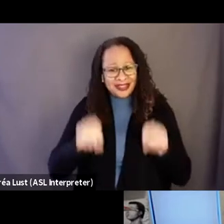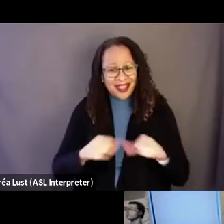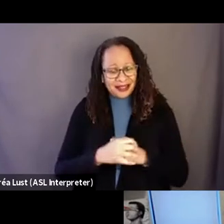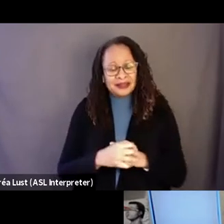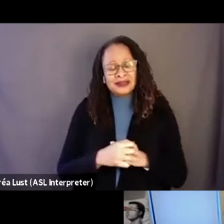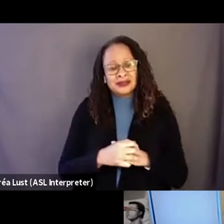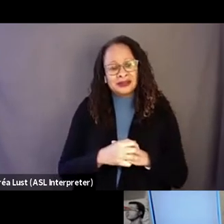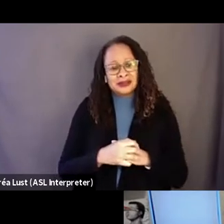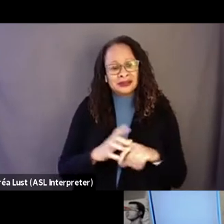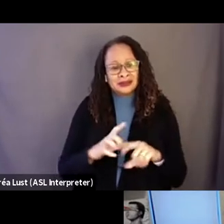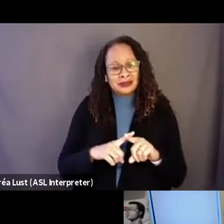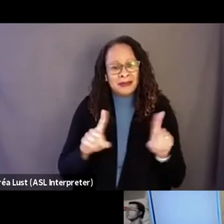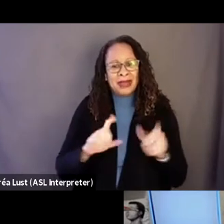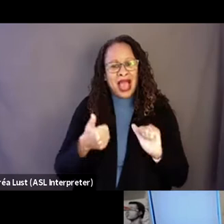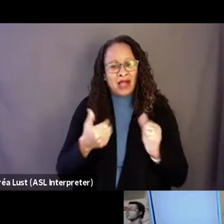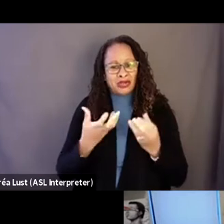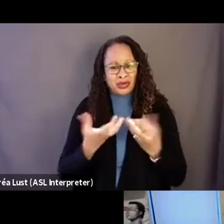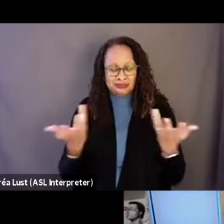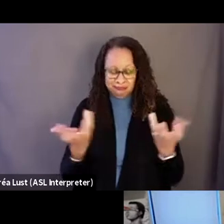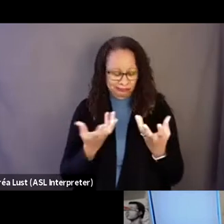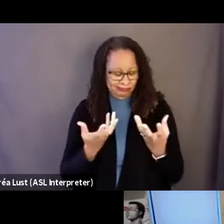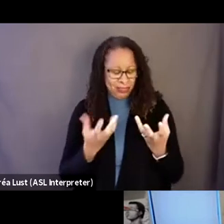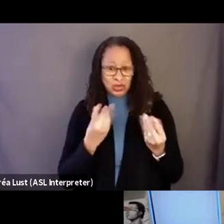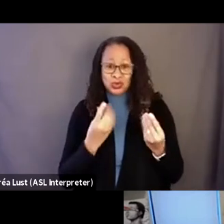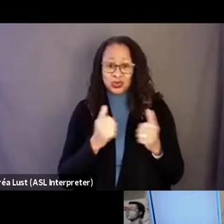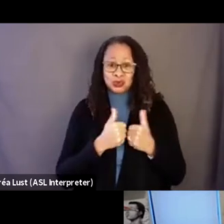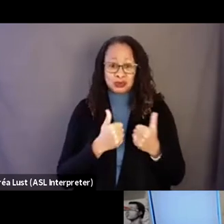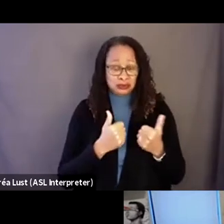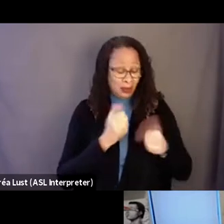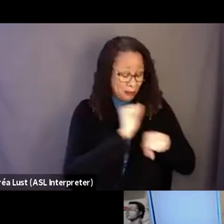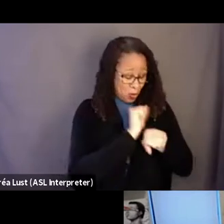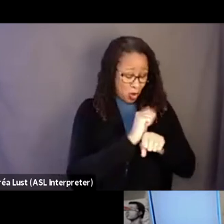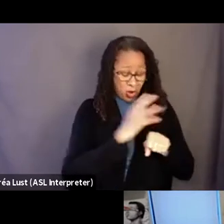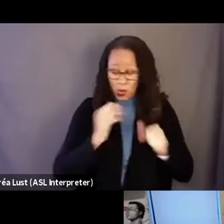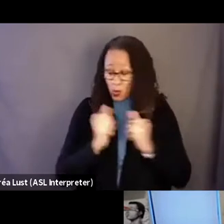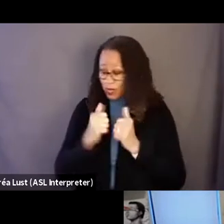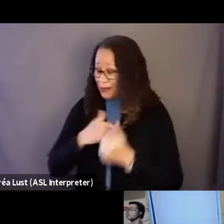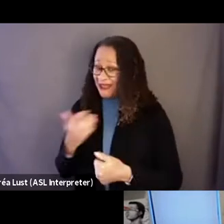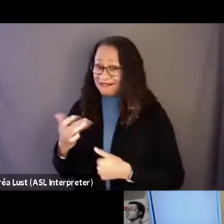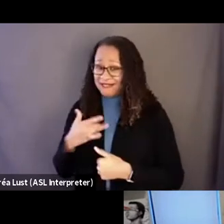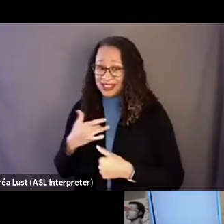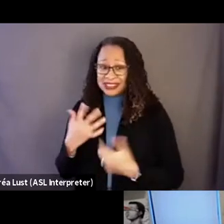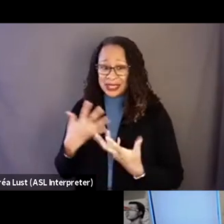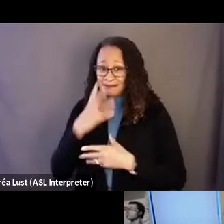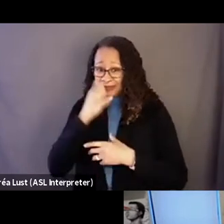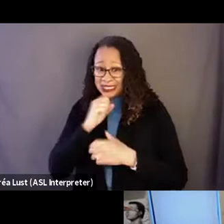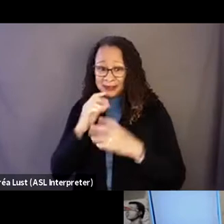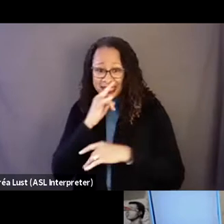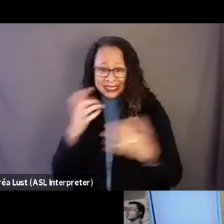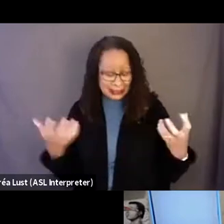But, how you kind of reconcile those feelings with the work that you're doing. And then for Malika and Loira,